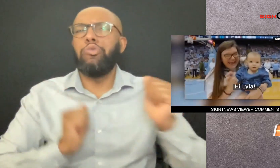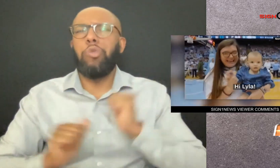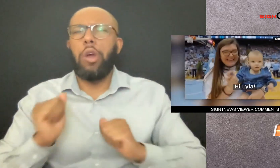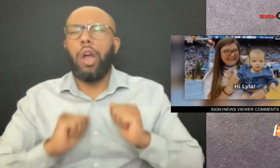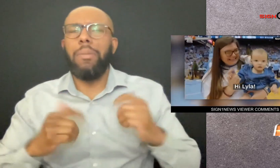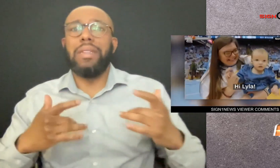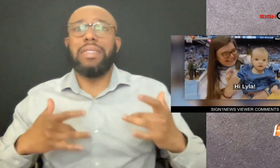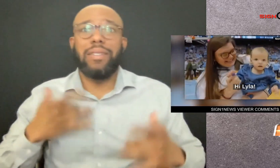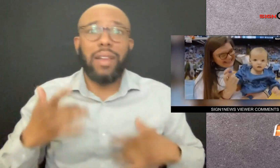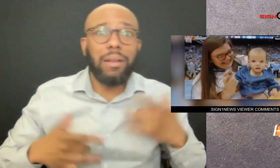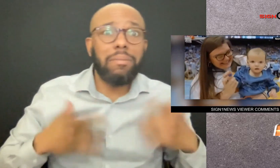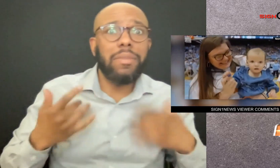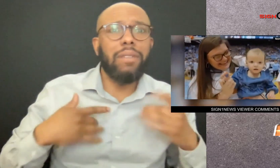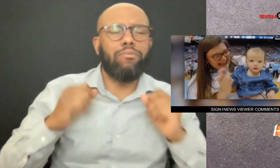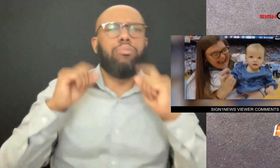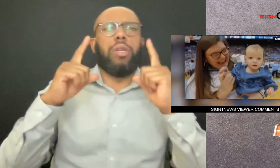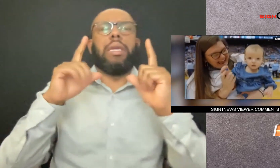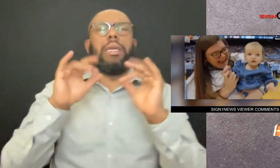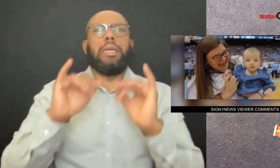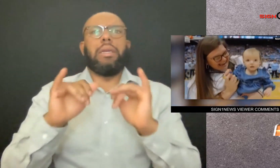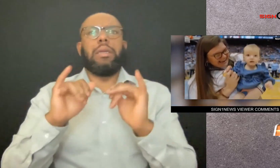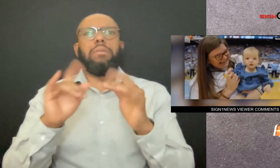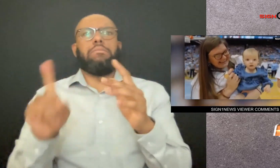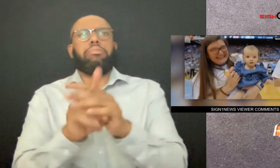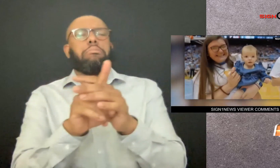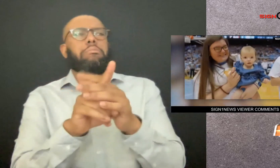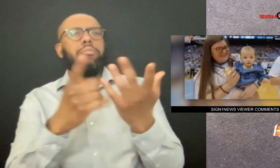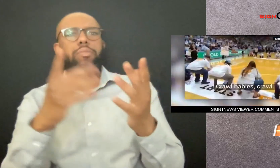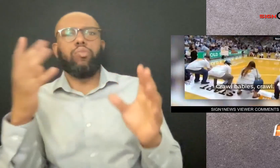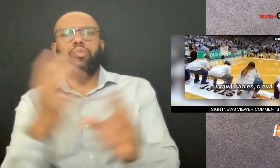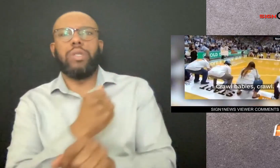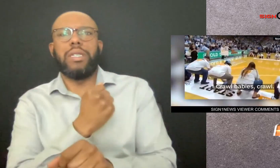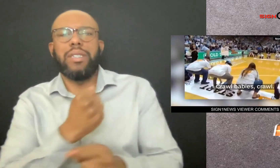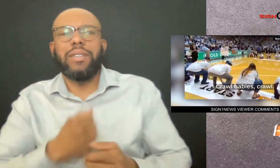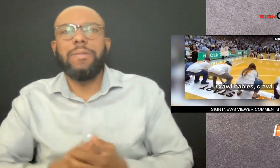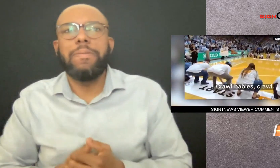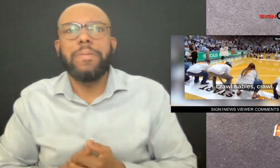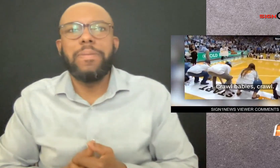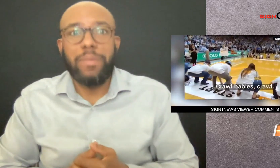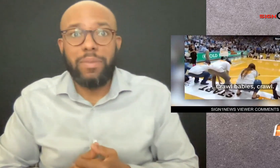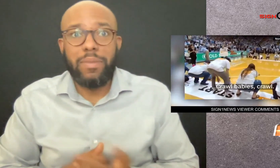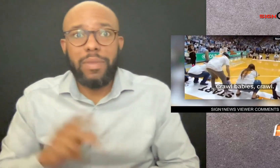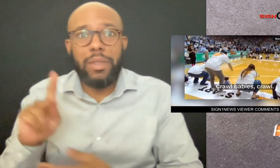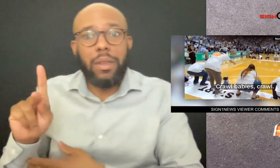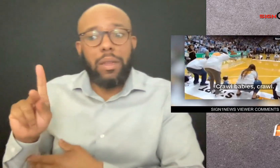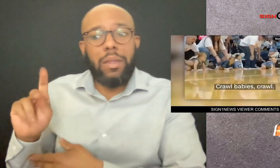There was so much drama excitement and a surprise come from behind victory.